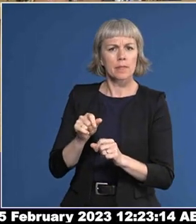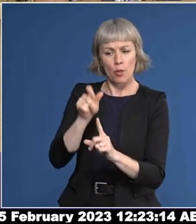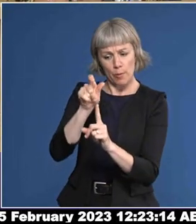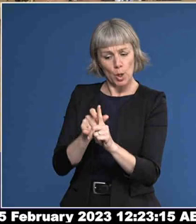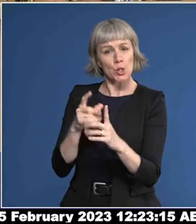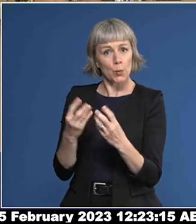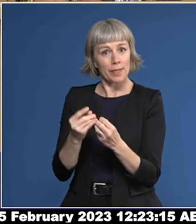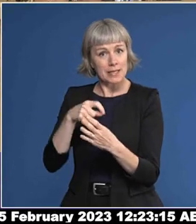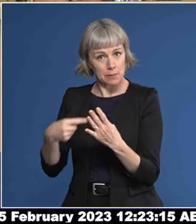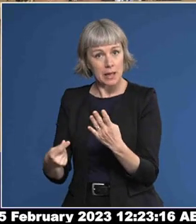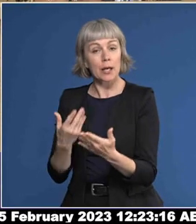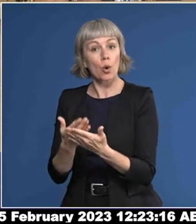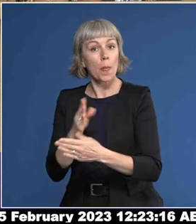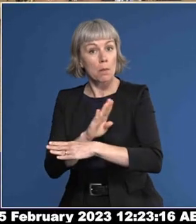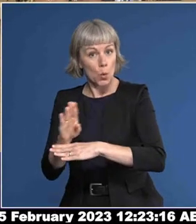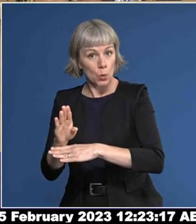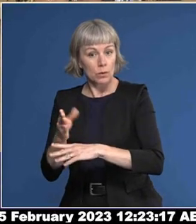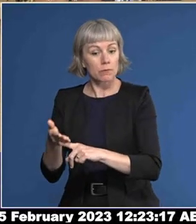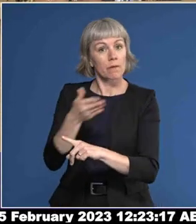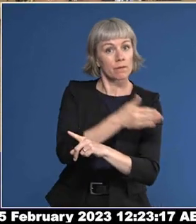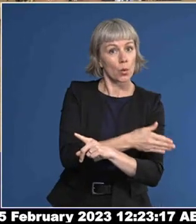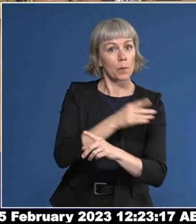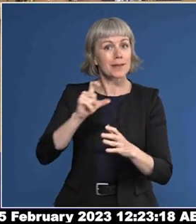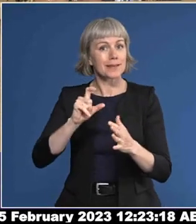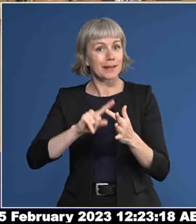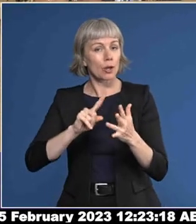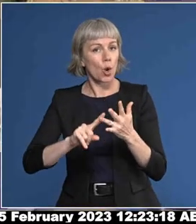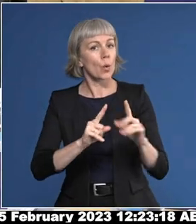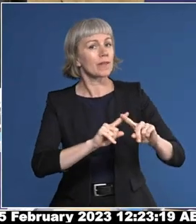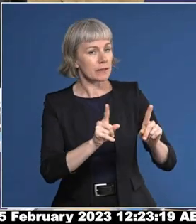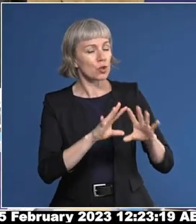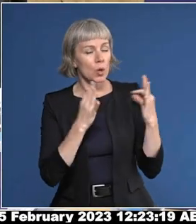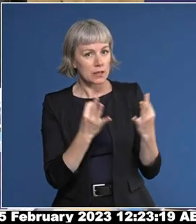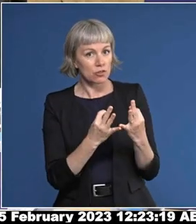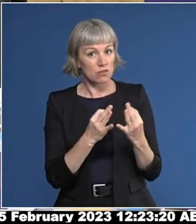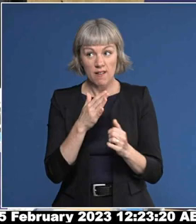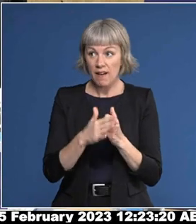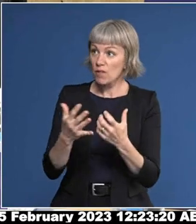been on the receiving end of the receipt of disability services and supports?